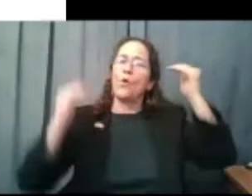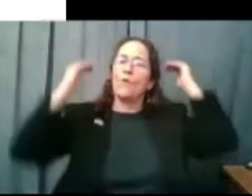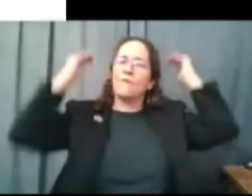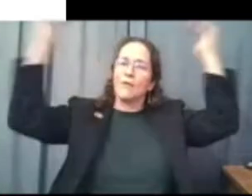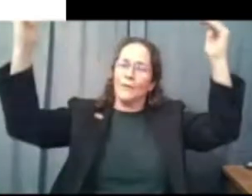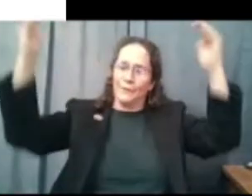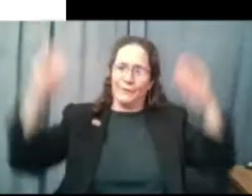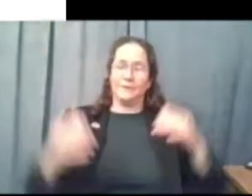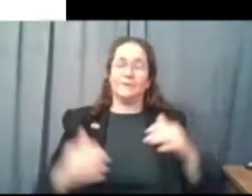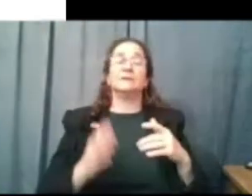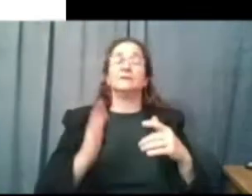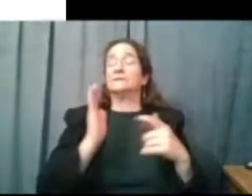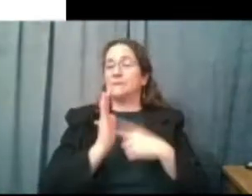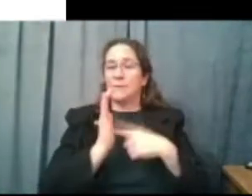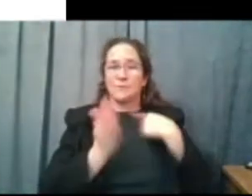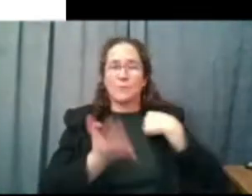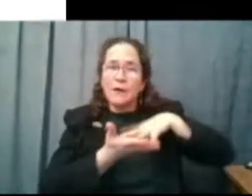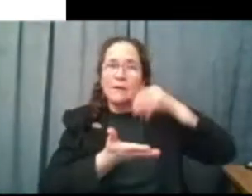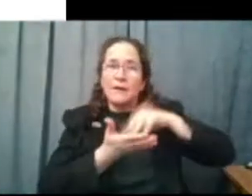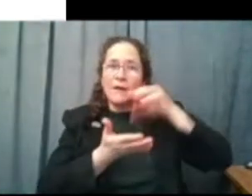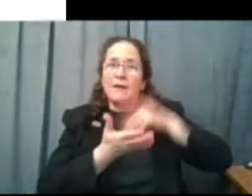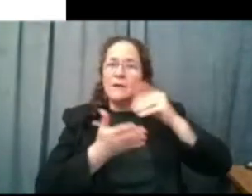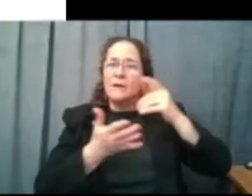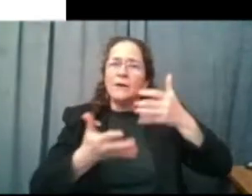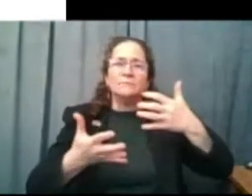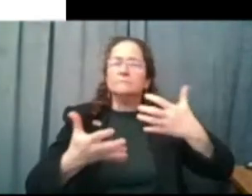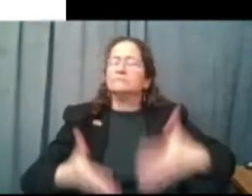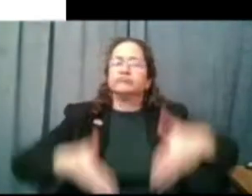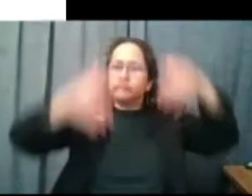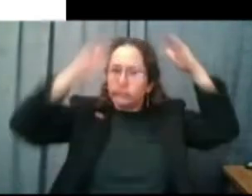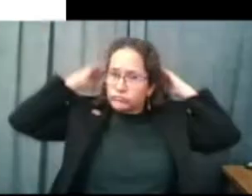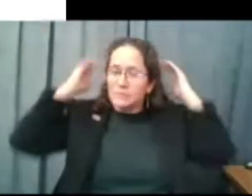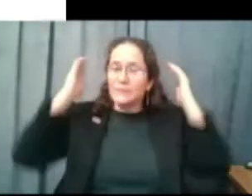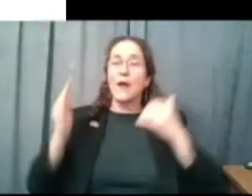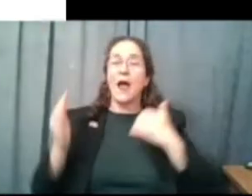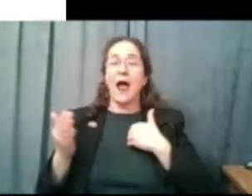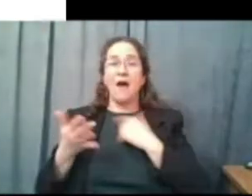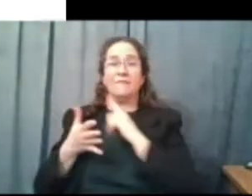that we're learning that we have a little visual reminder, a checklist of these are the steps that we need to do.